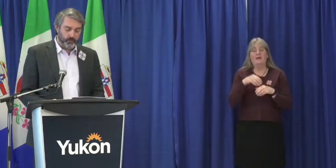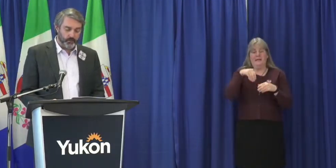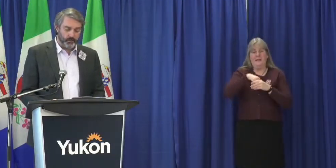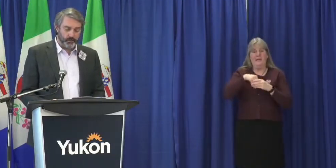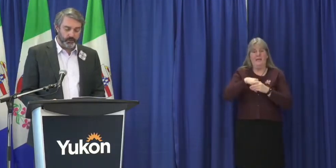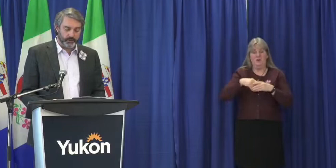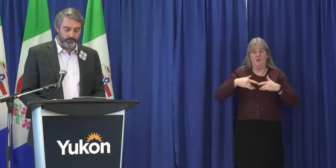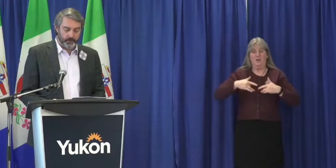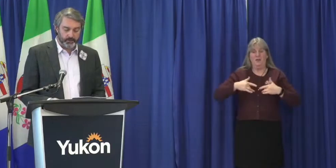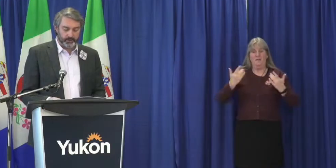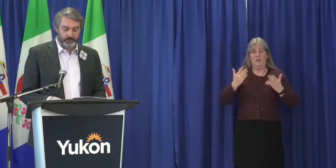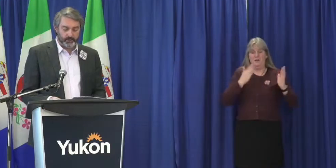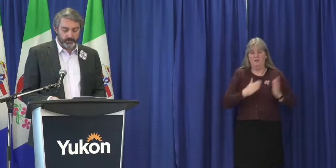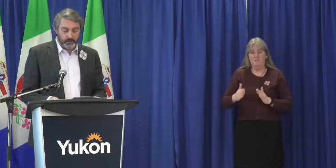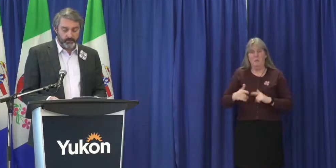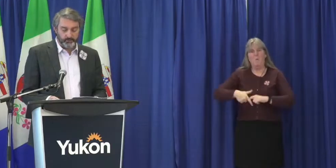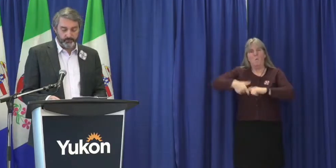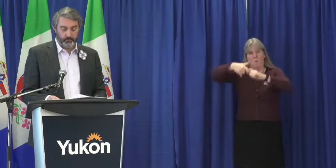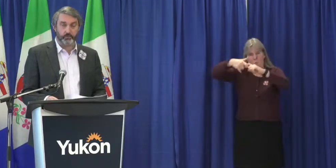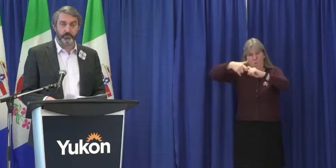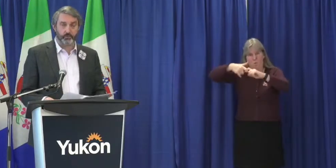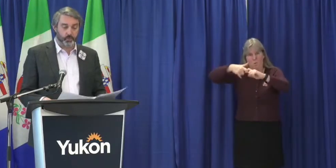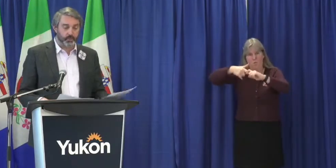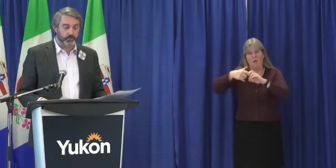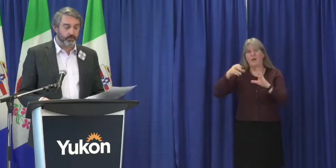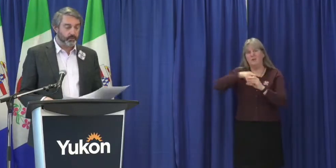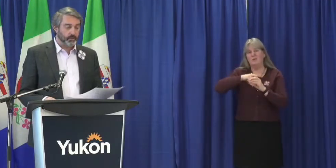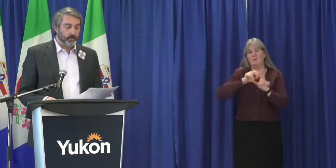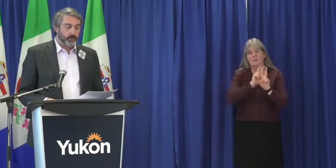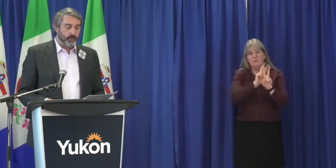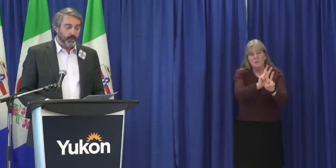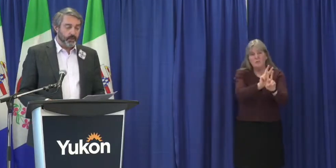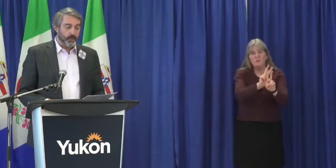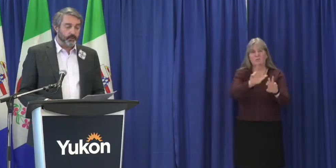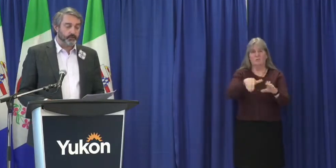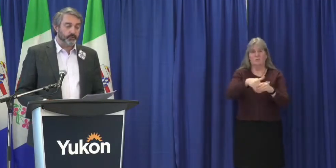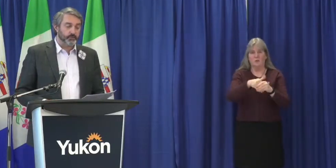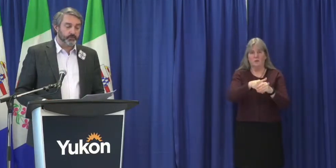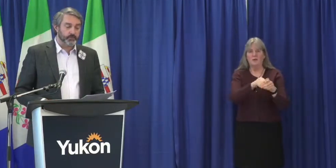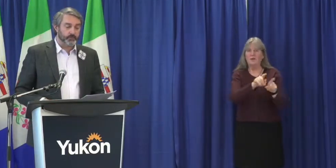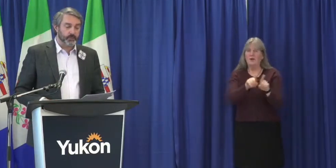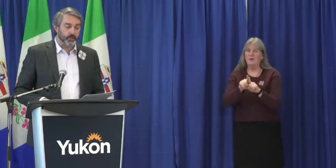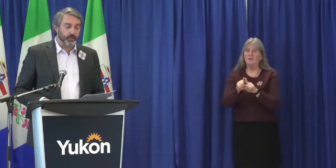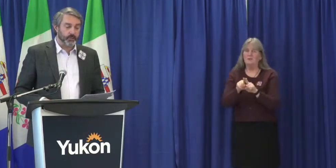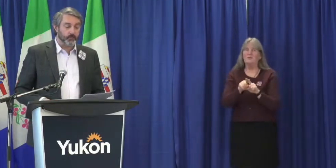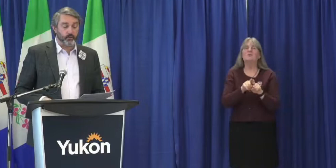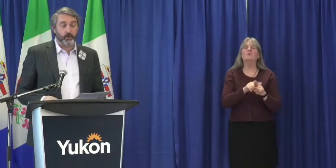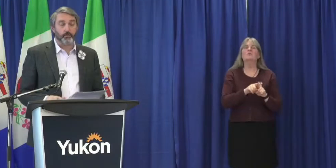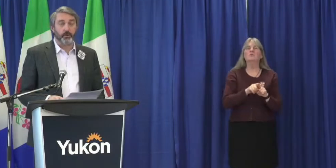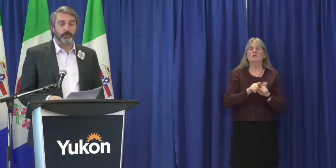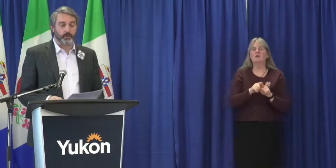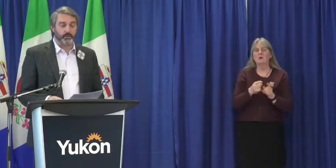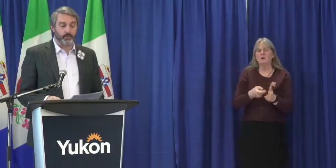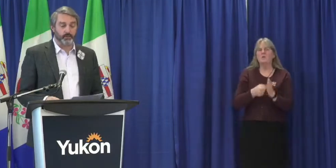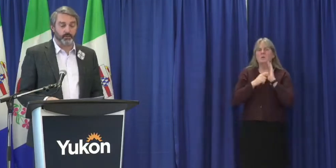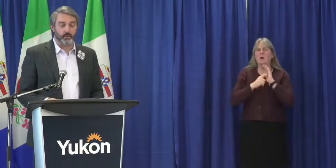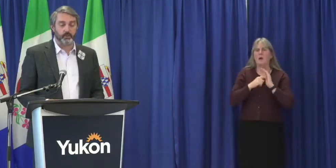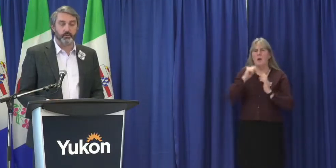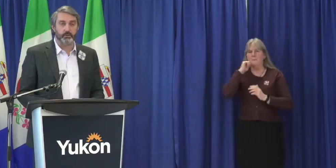organized events, including funerals and weddings, and also restricting-- requiring bars and restaurants to close